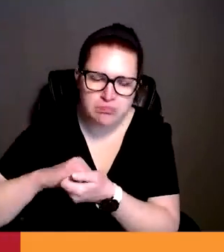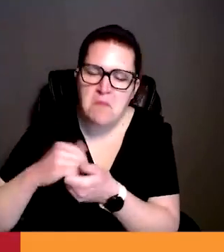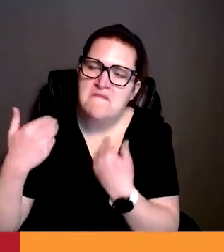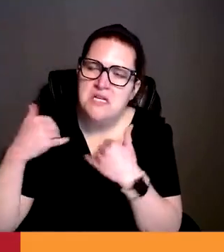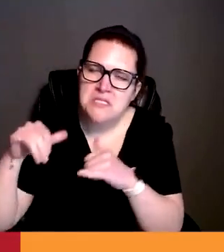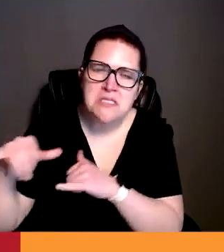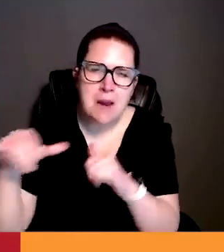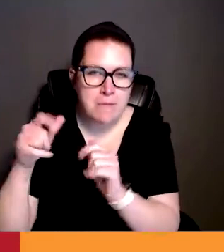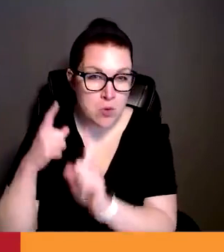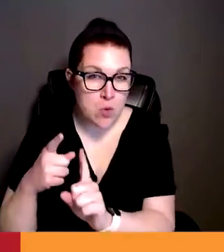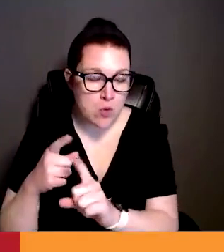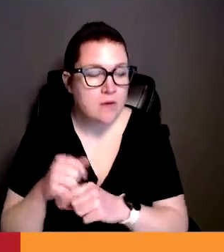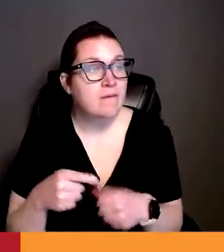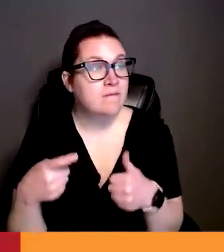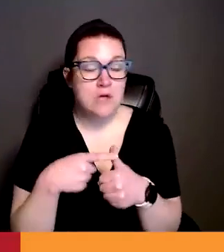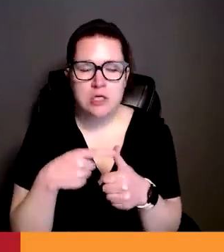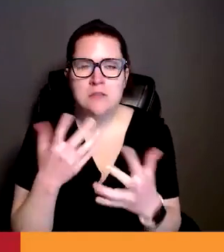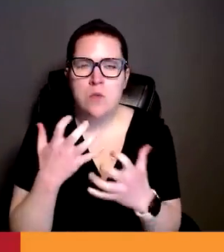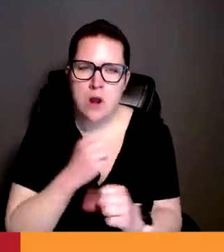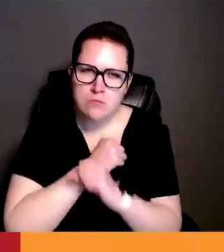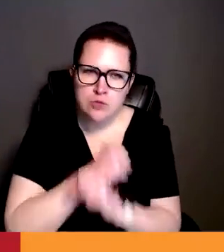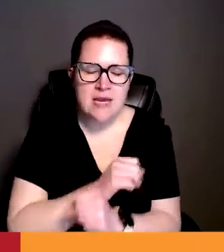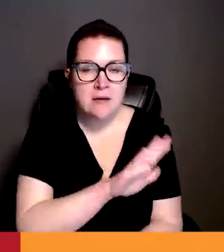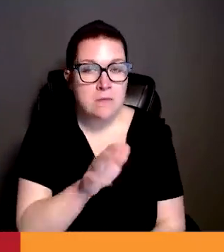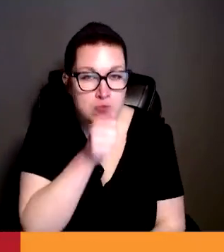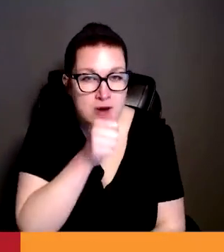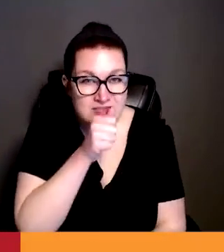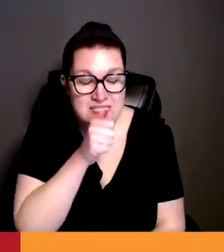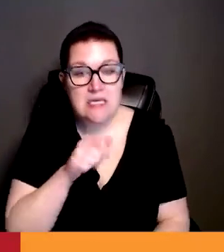Our first principle is to protect privacy, dignity, and choice.